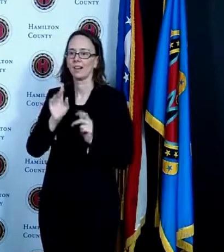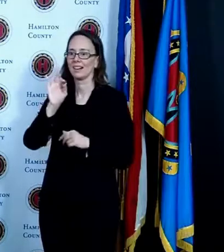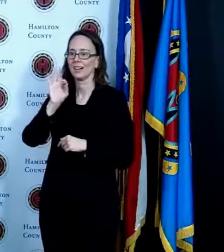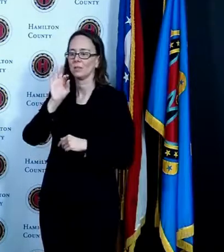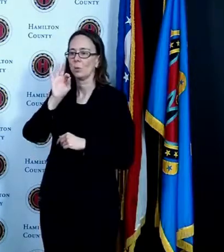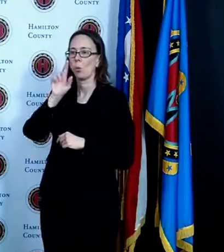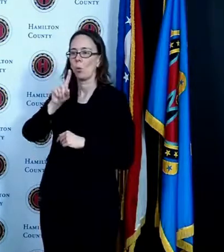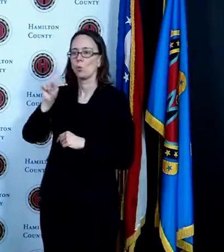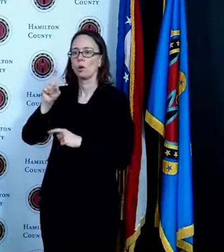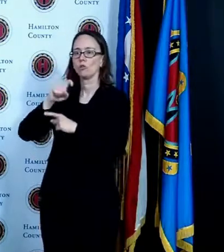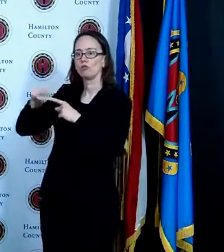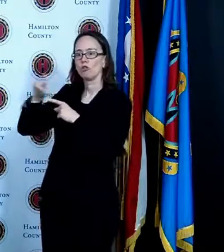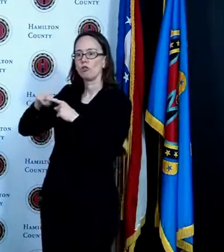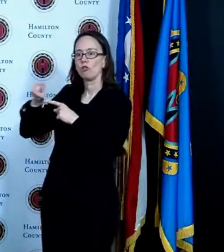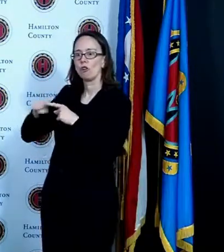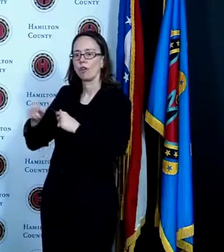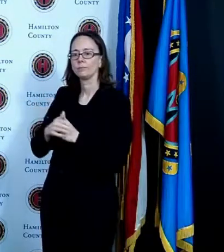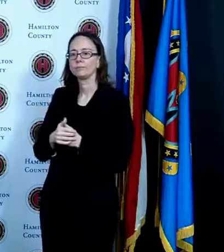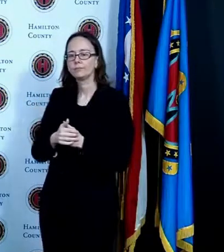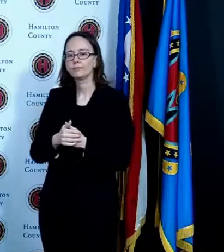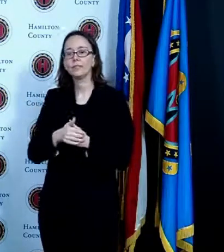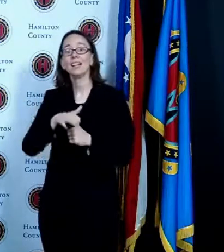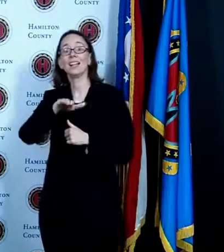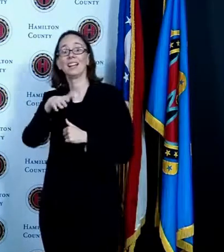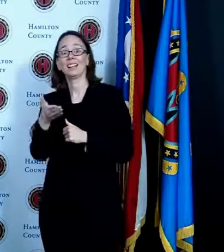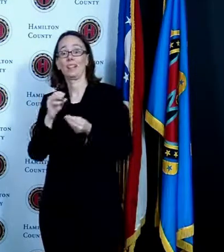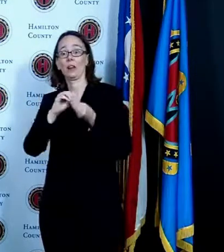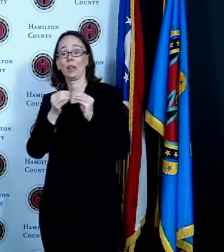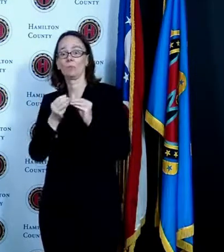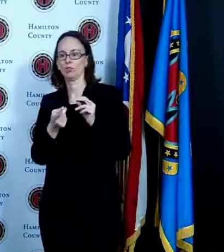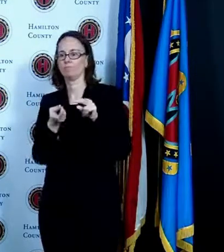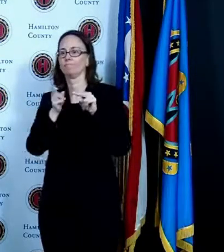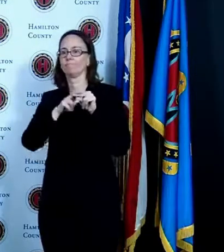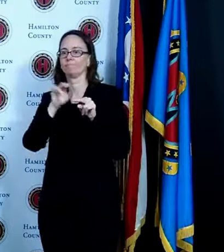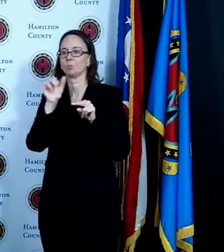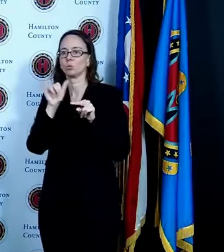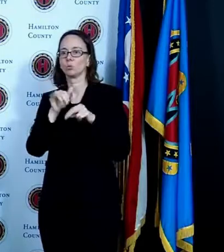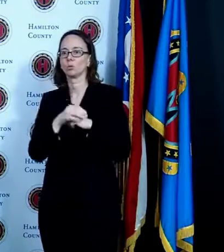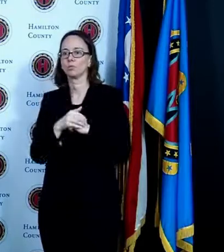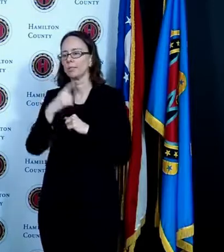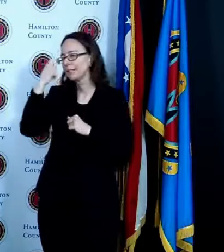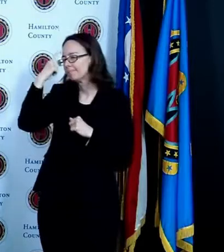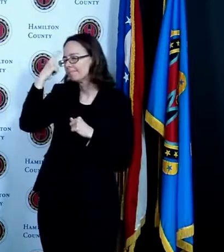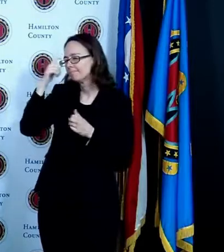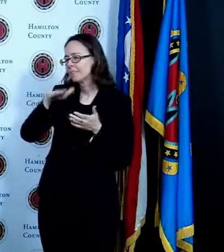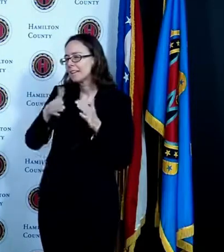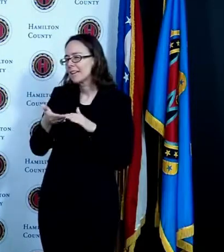than what we were seeing it's suspected deaths are 42 for May and in June now